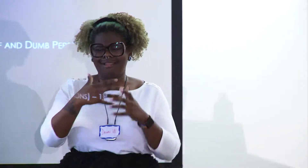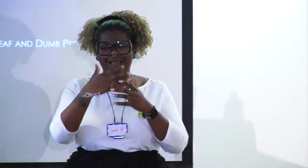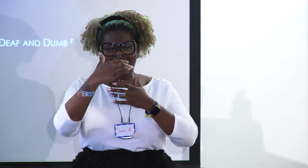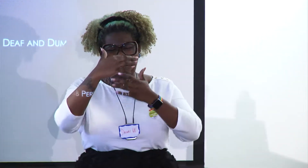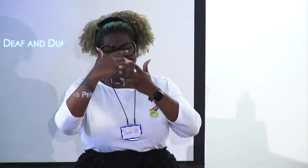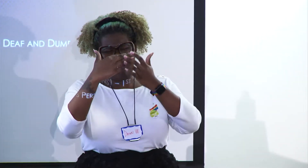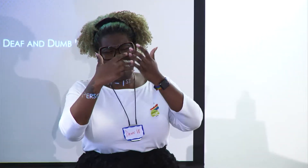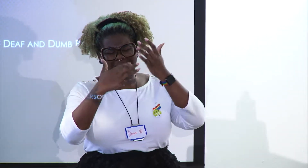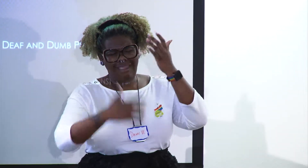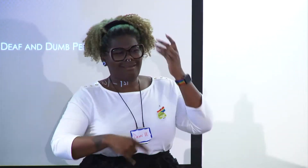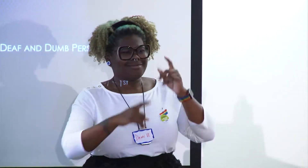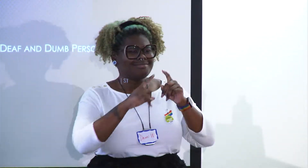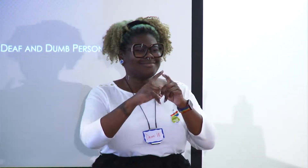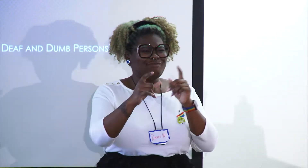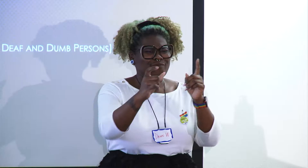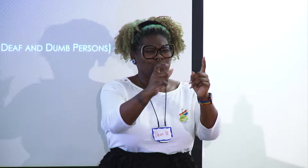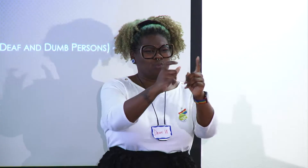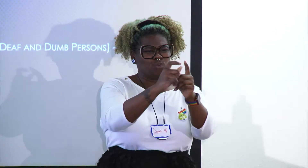So throughout history, there have been a wide variety